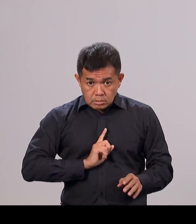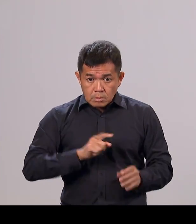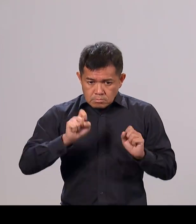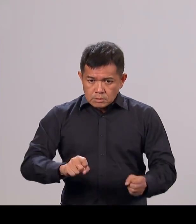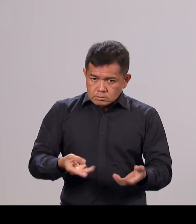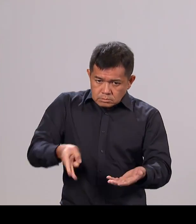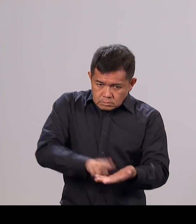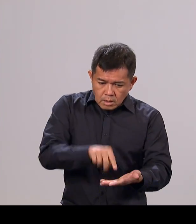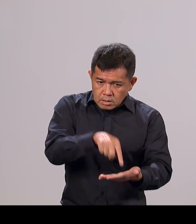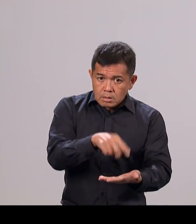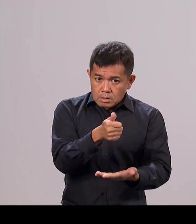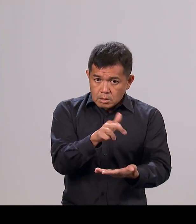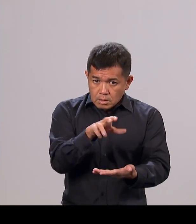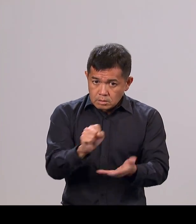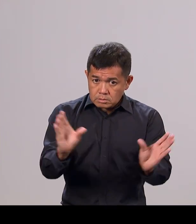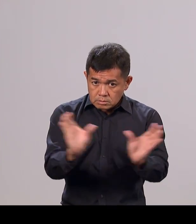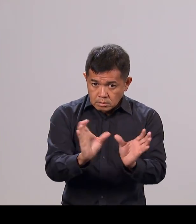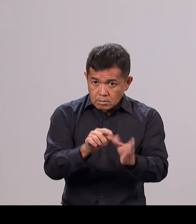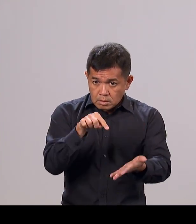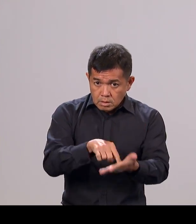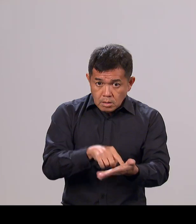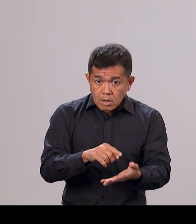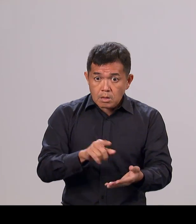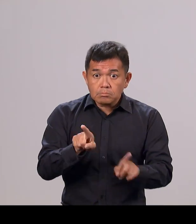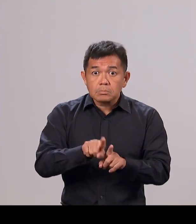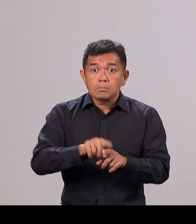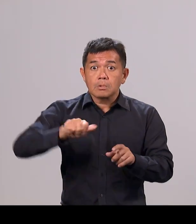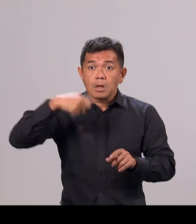and those who are educated abroad should attend a professional development course,